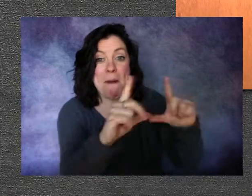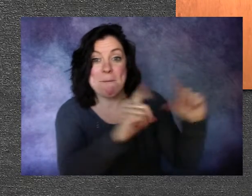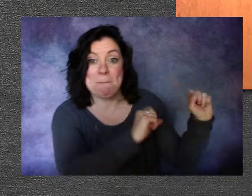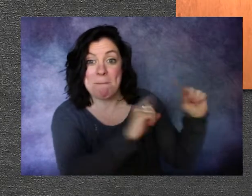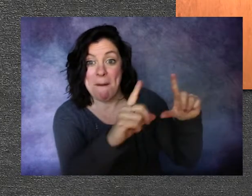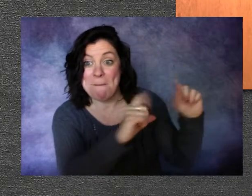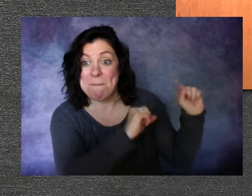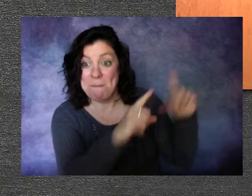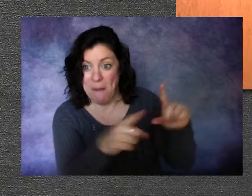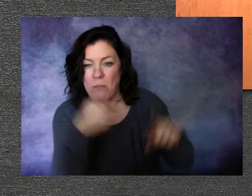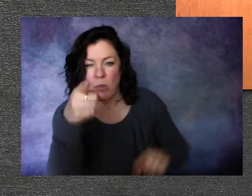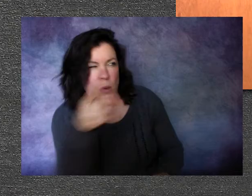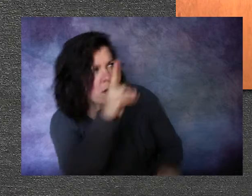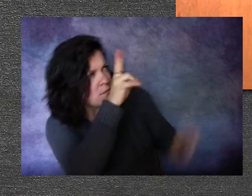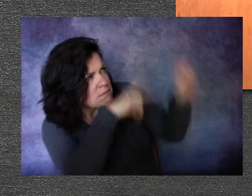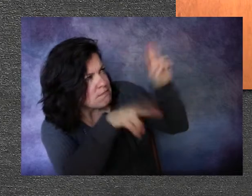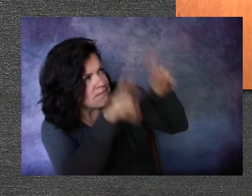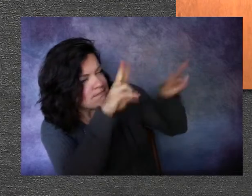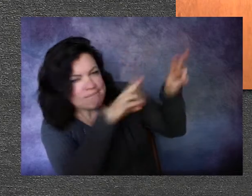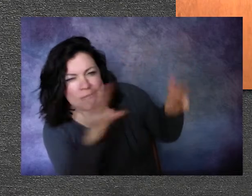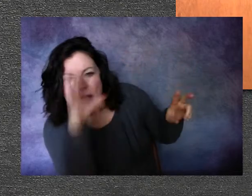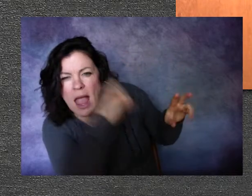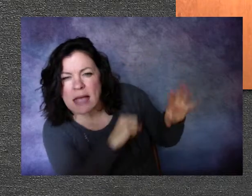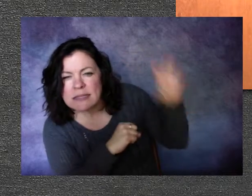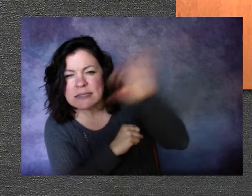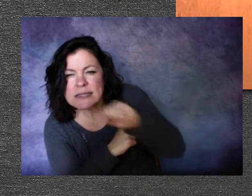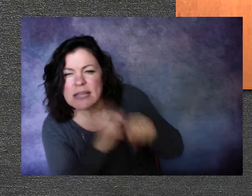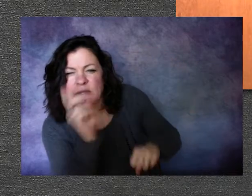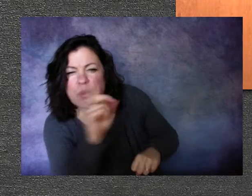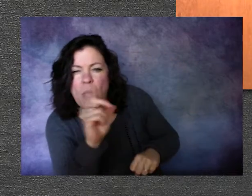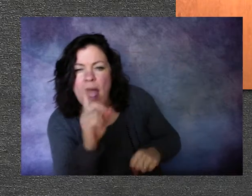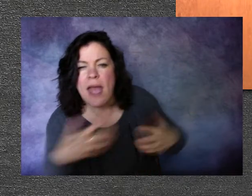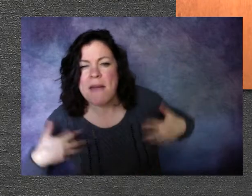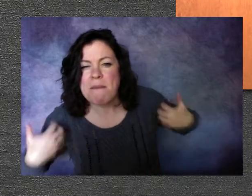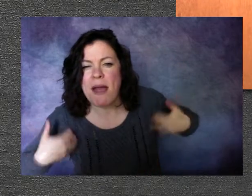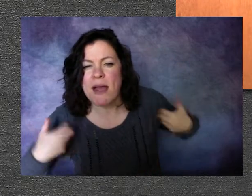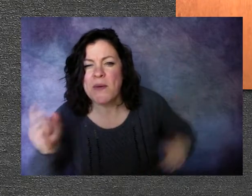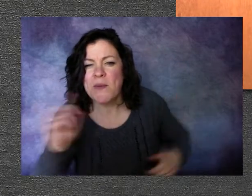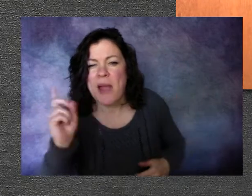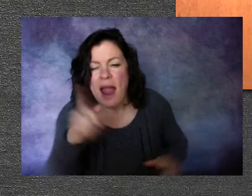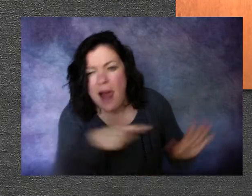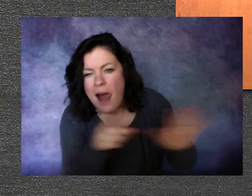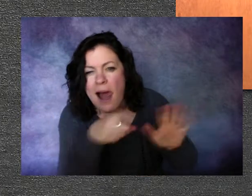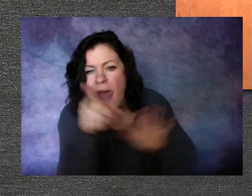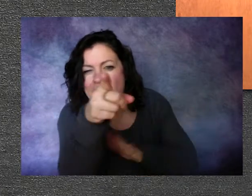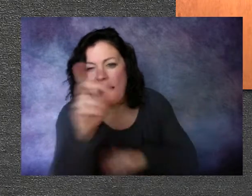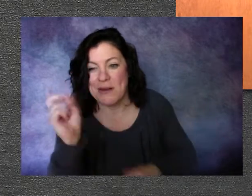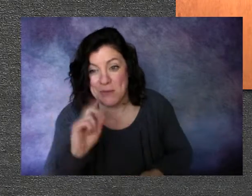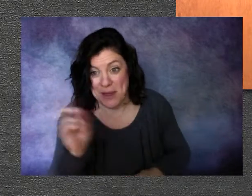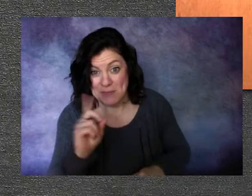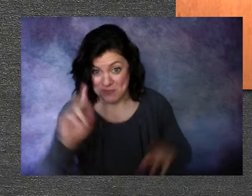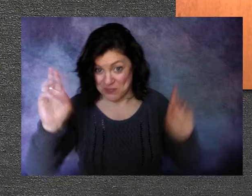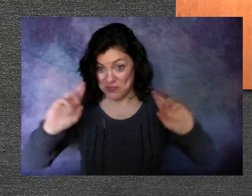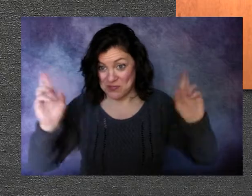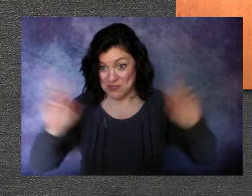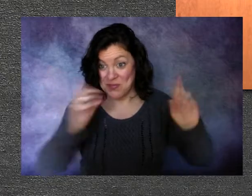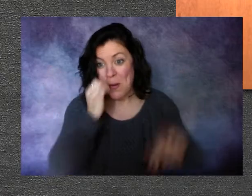And we are going to try to guess where George is at! So I'm going to give you a little hint.